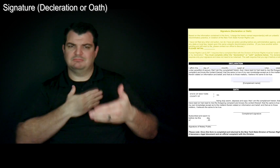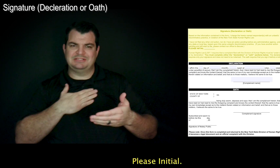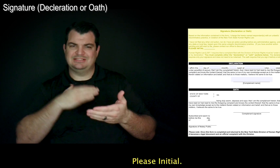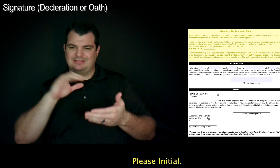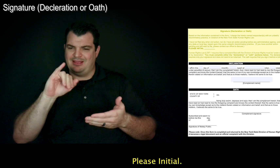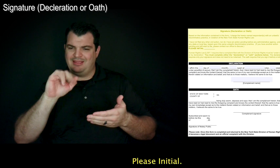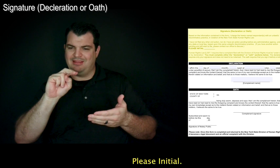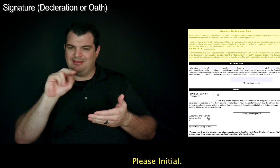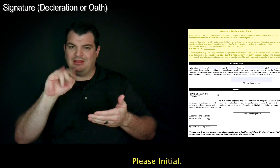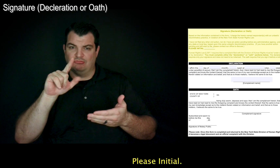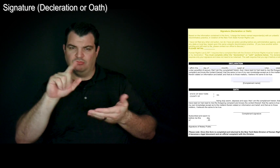Please Initial.